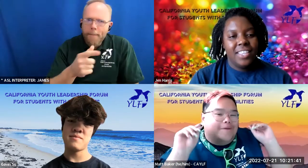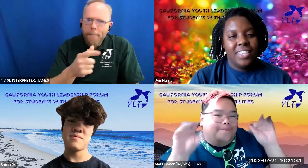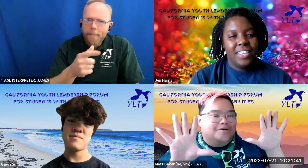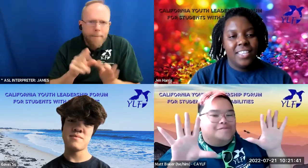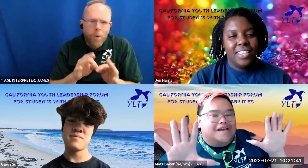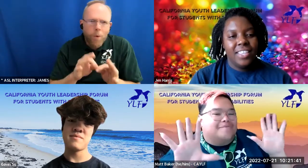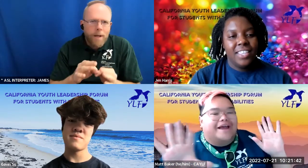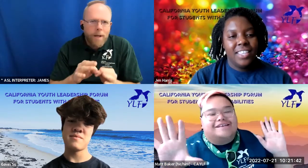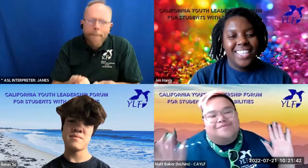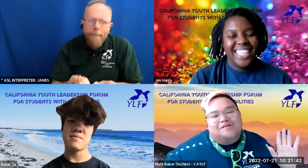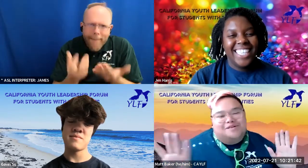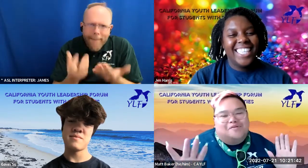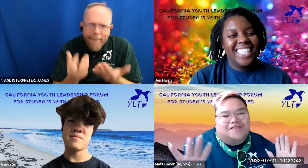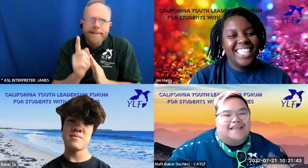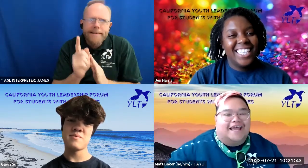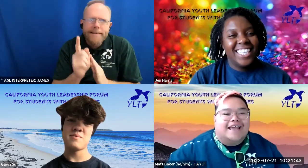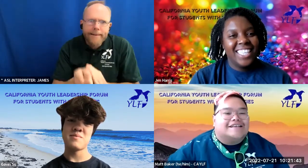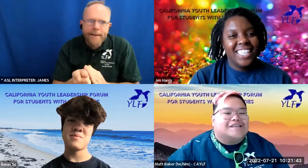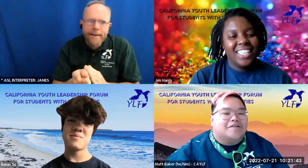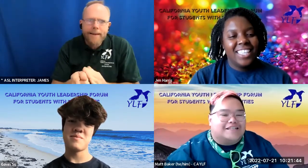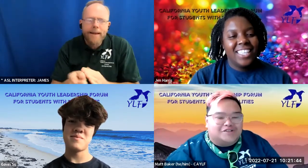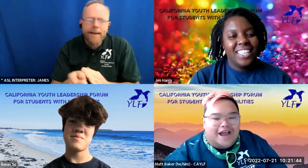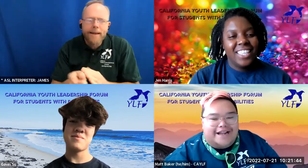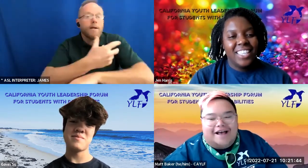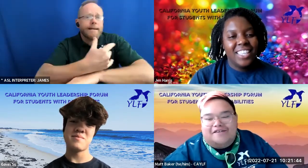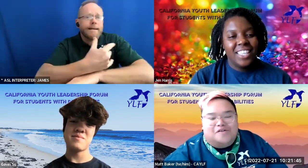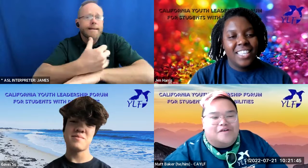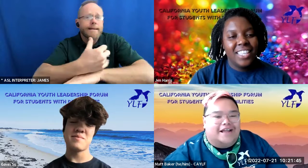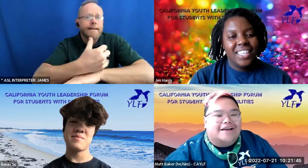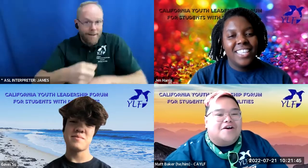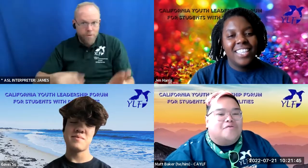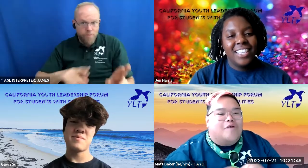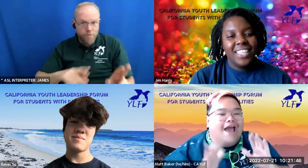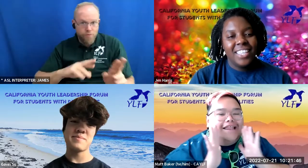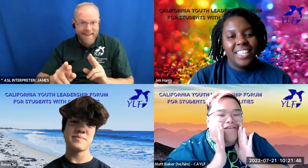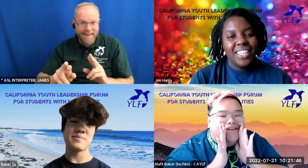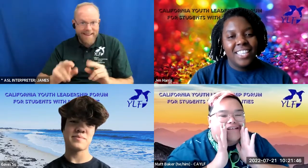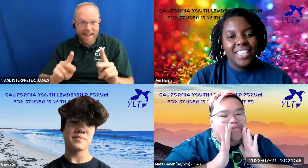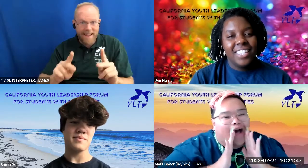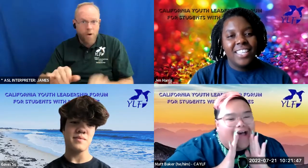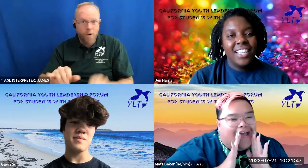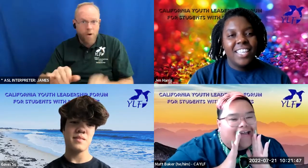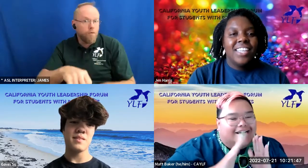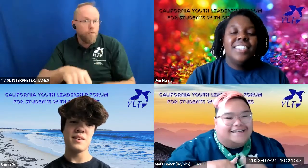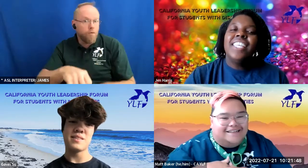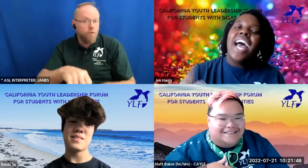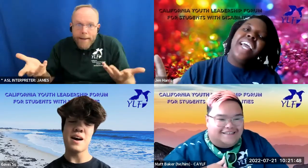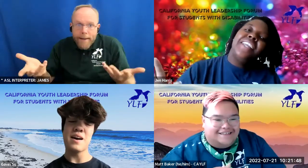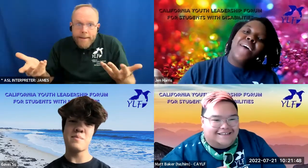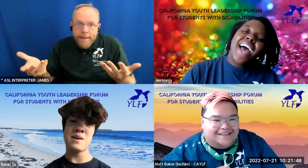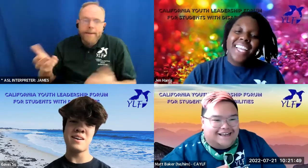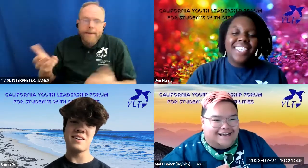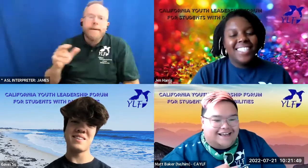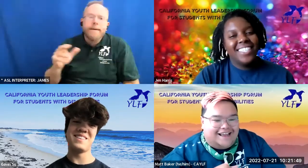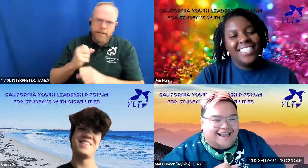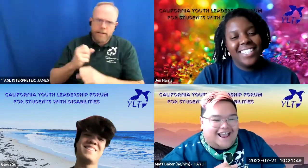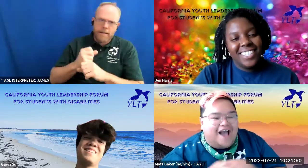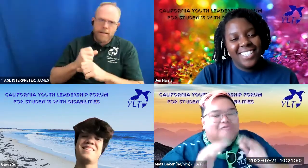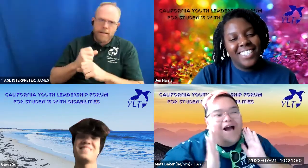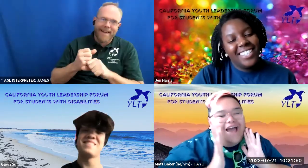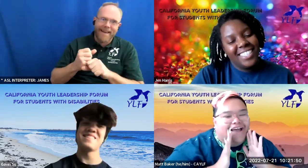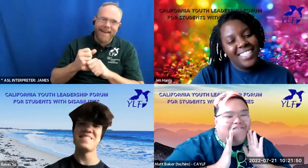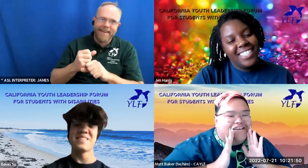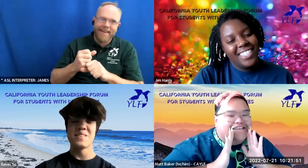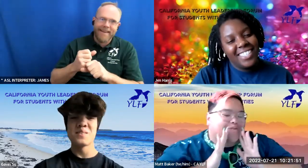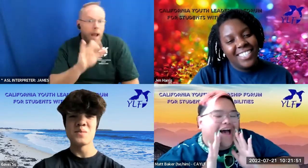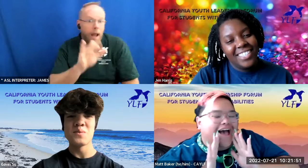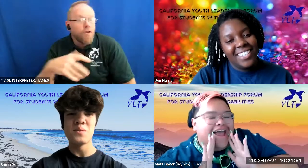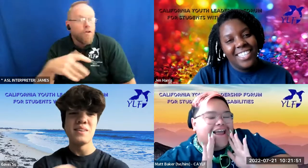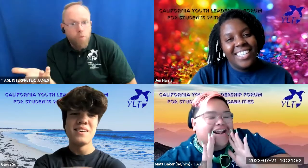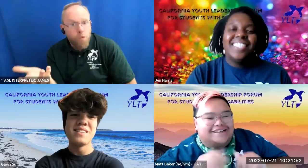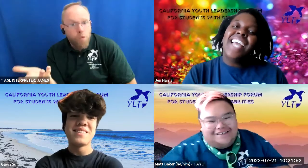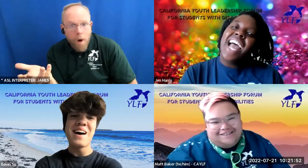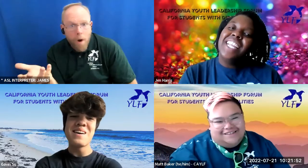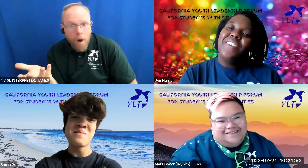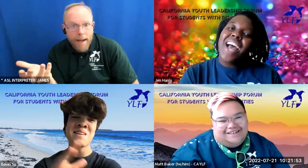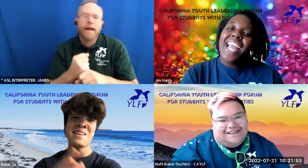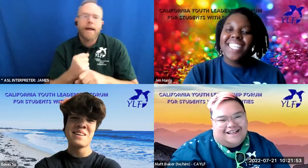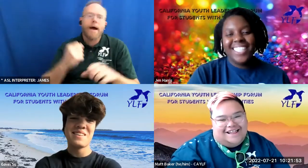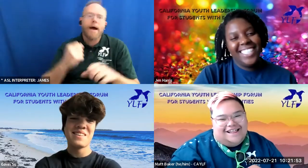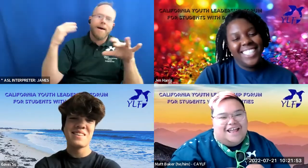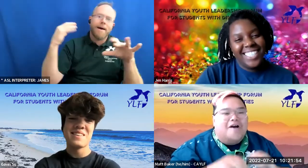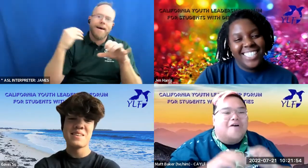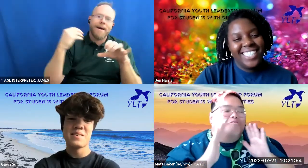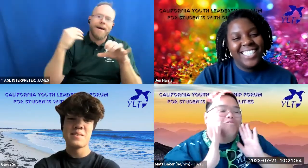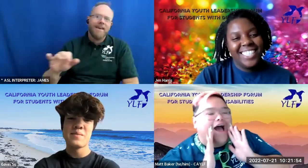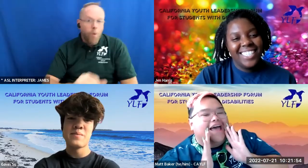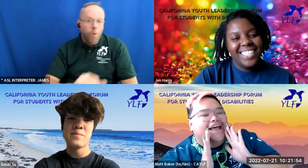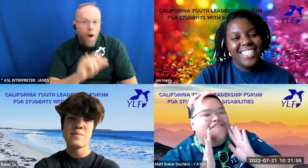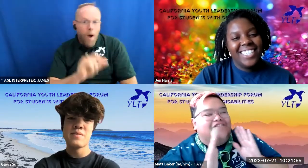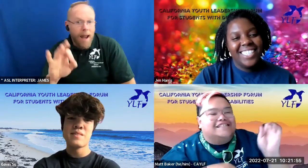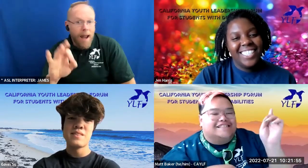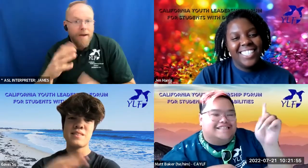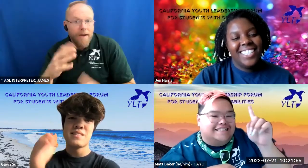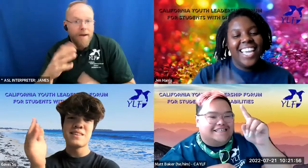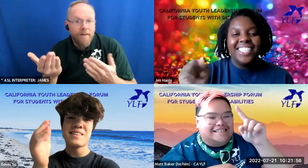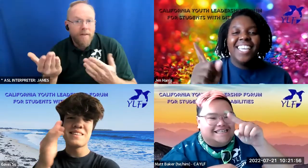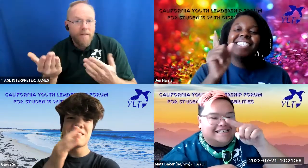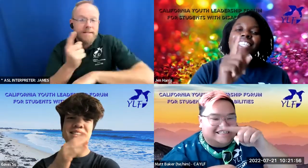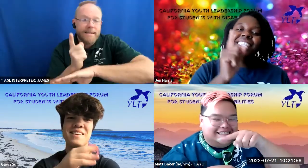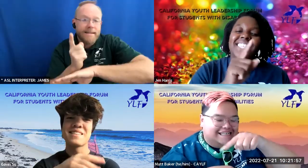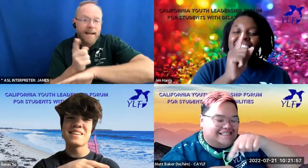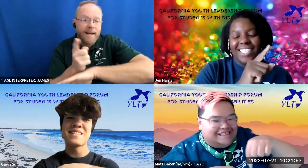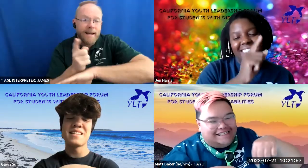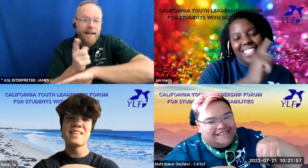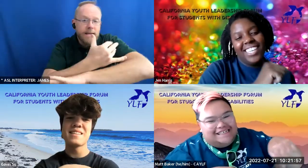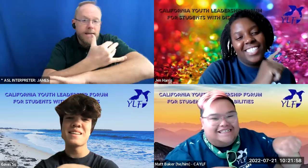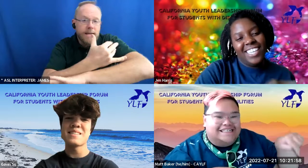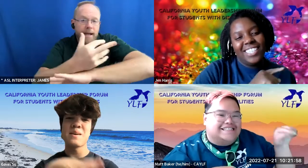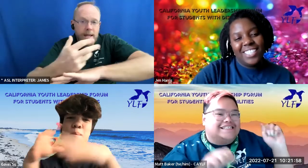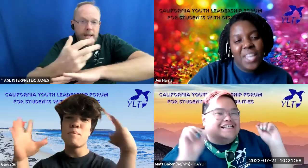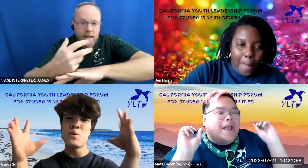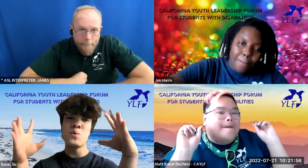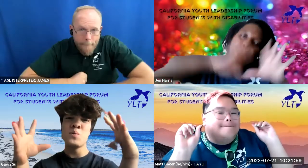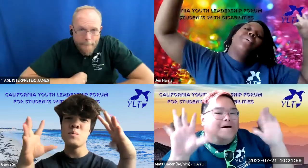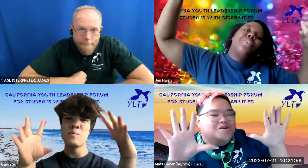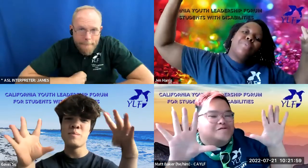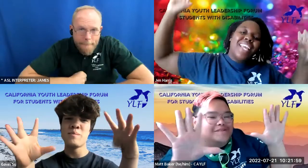the boom dynamite is the most important thing so let's try it out everyone ylf is whatever